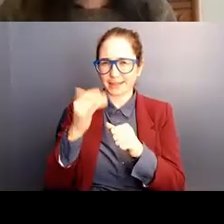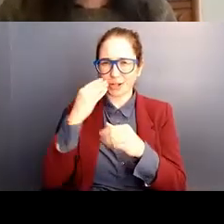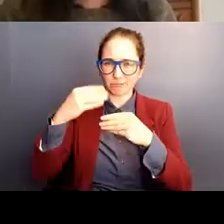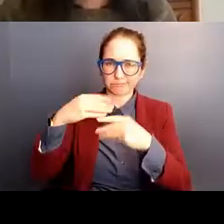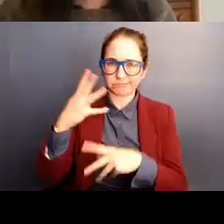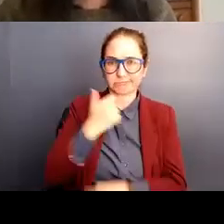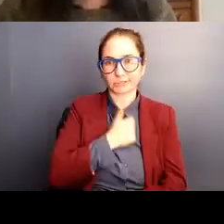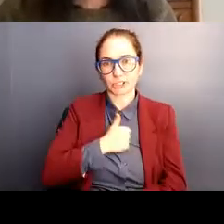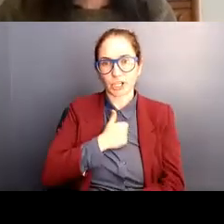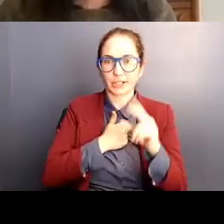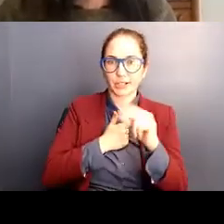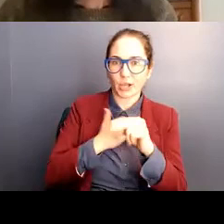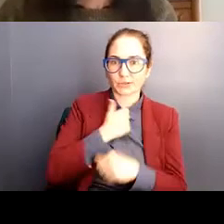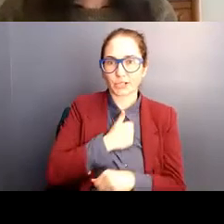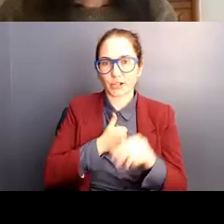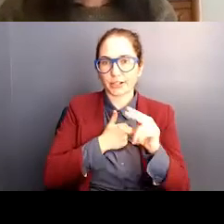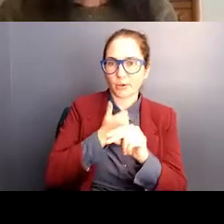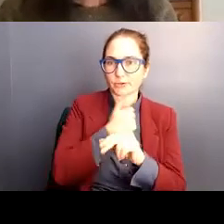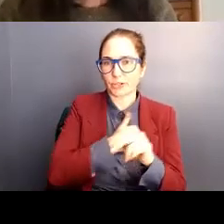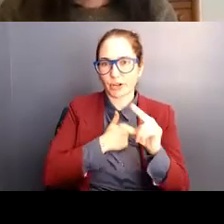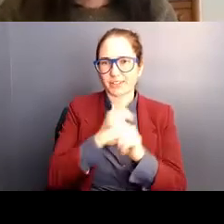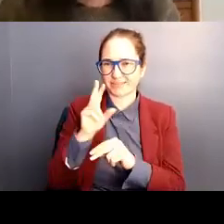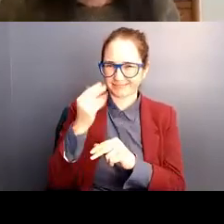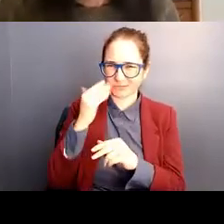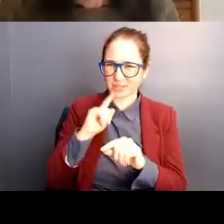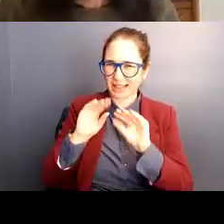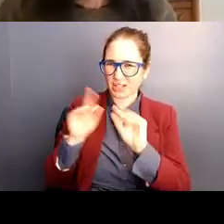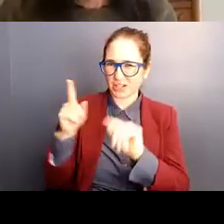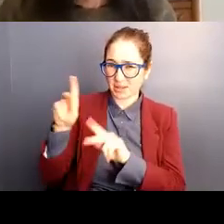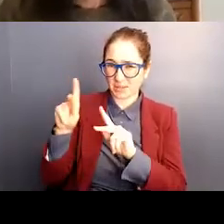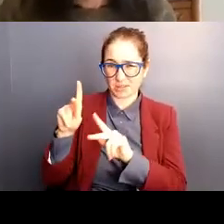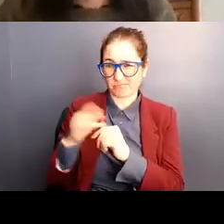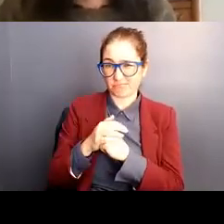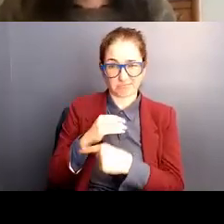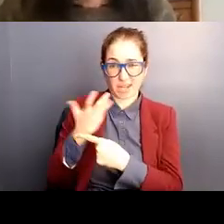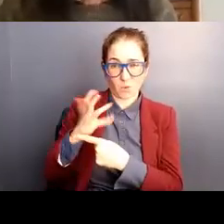clear to Joseph that people did not want him at their events.